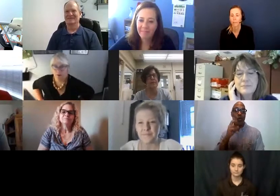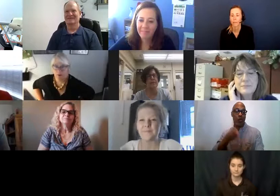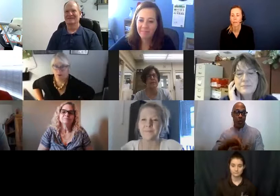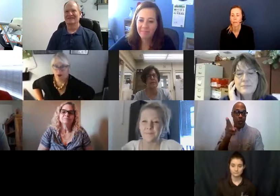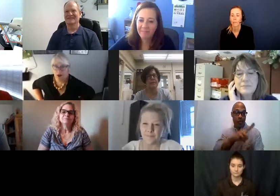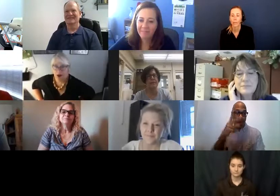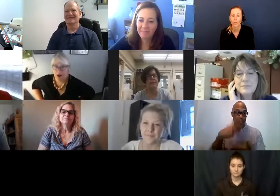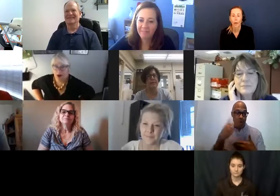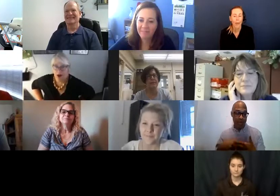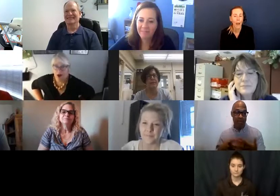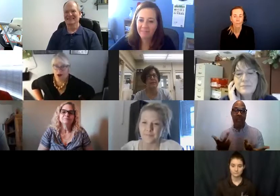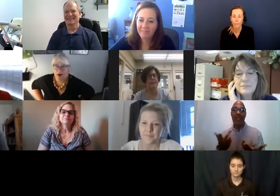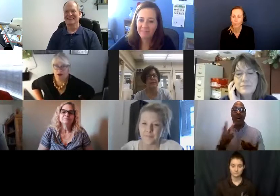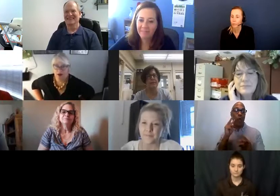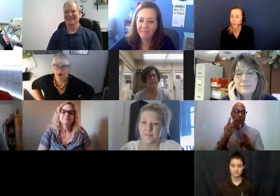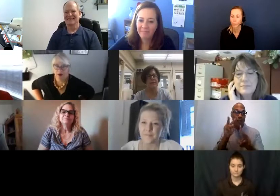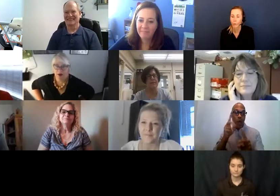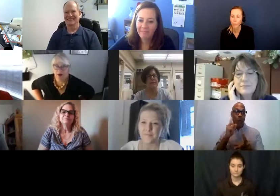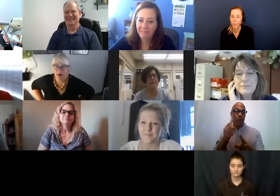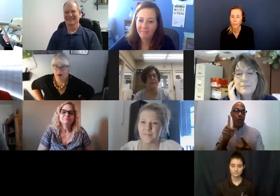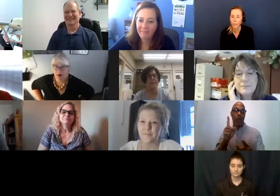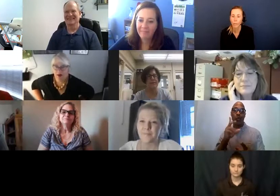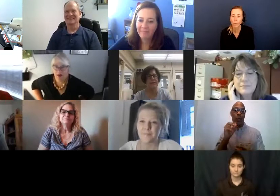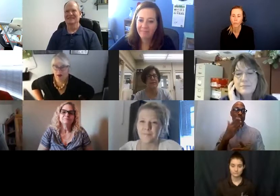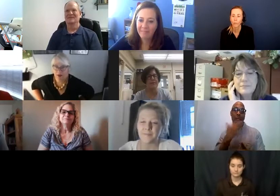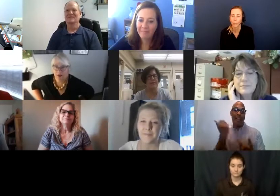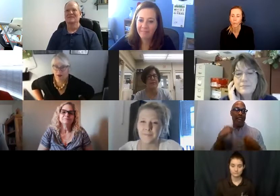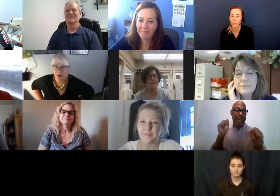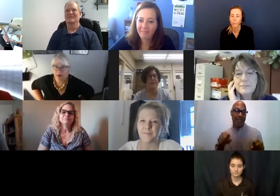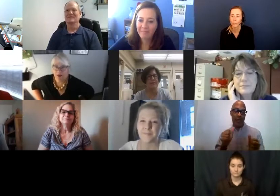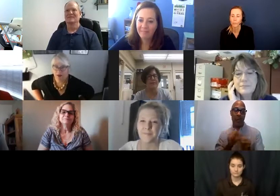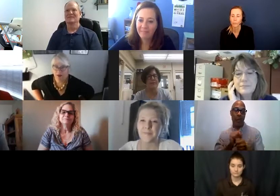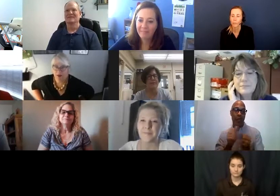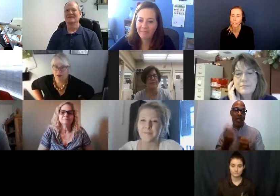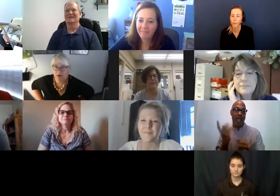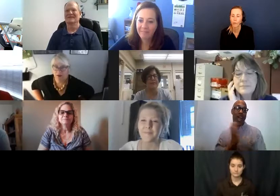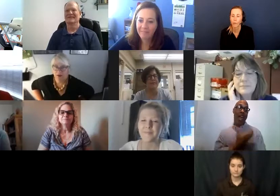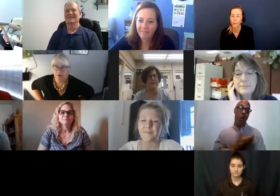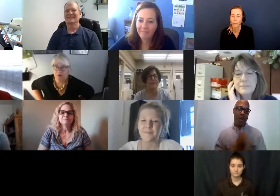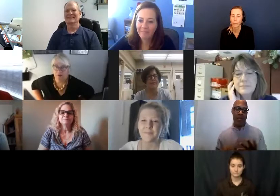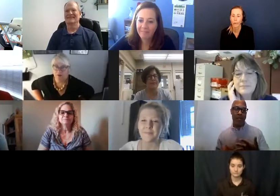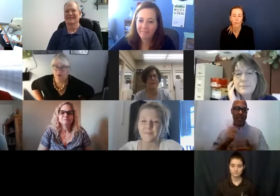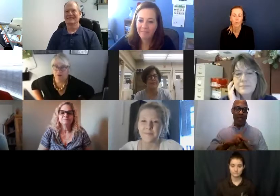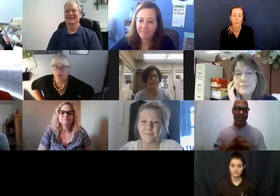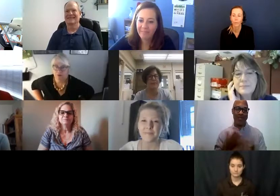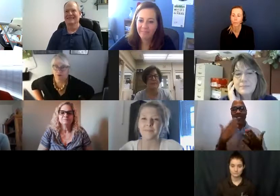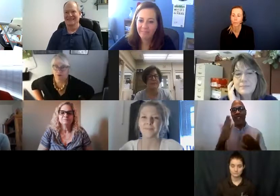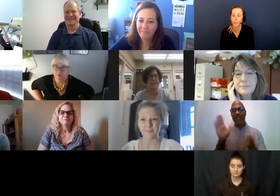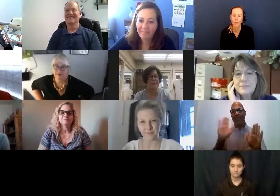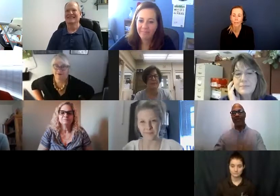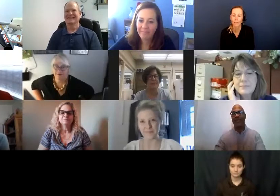I am happy to join the program and I look forward to doing the best I can with the program. Thank you.